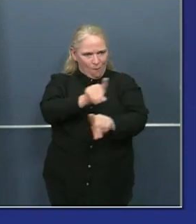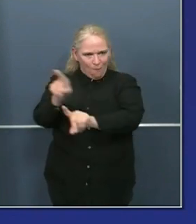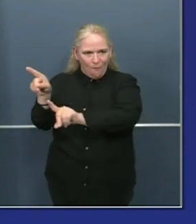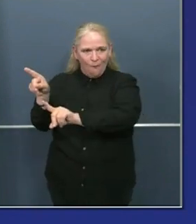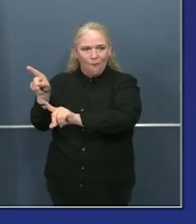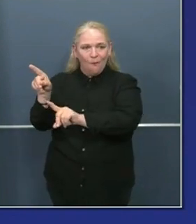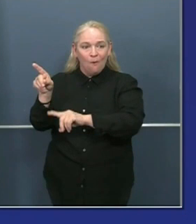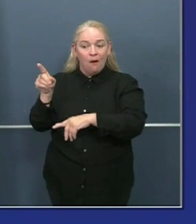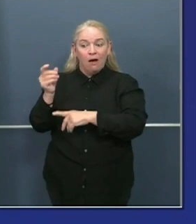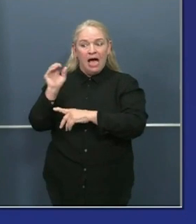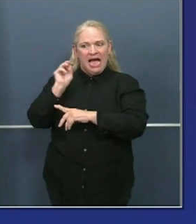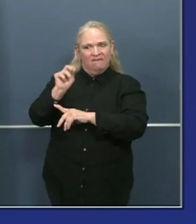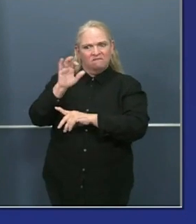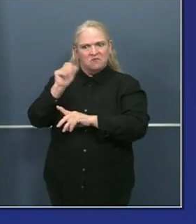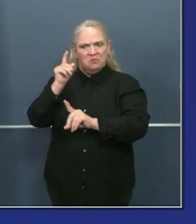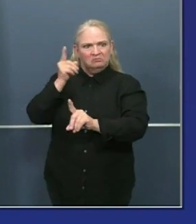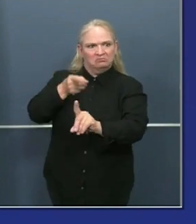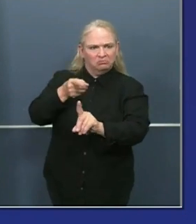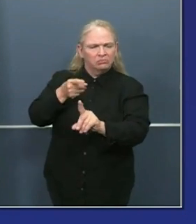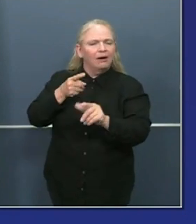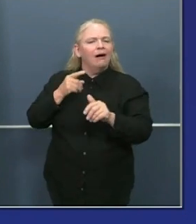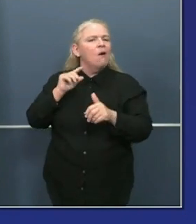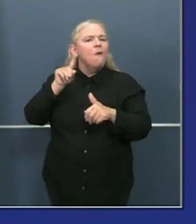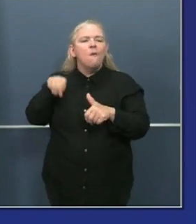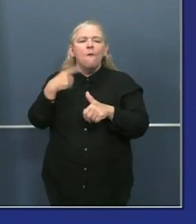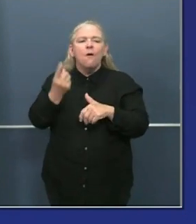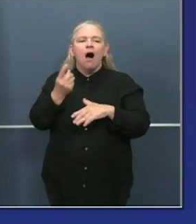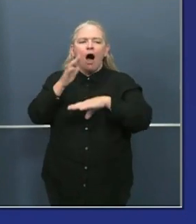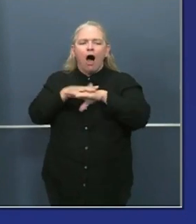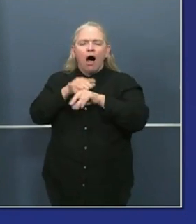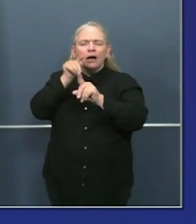WE WALKED THROUGH THE BEGINNING OF OUR ENFORCEMENT EFFORTS THAT WE WERE INPUT ANTICIPATING IMPLEMENTING THIS WEEKEND AND I WANT TO UPDATE YOU ON WHAT WE DID DO.